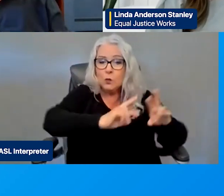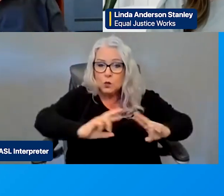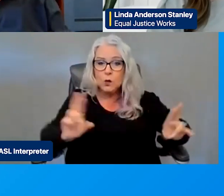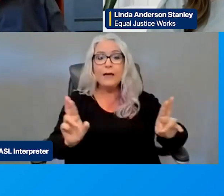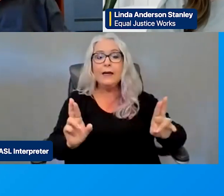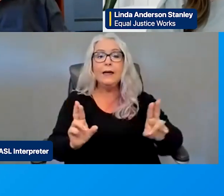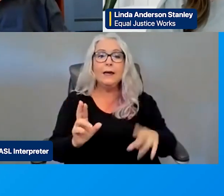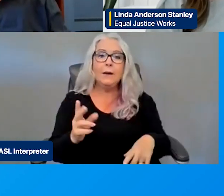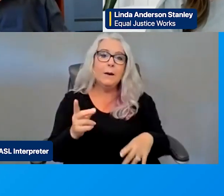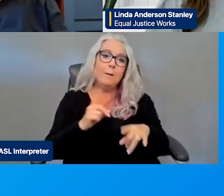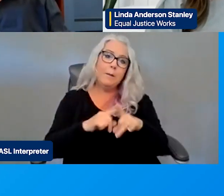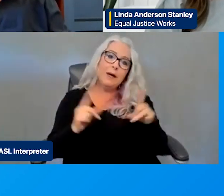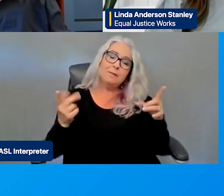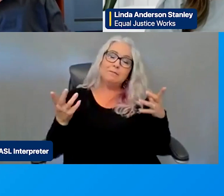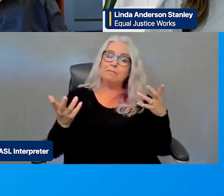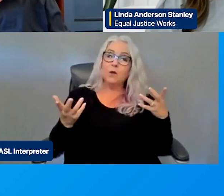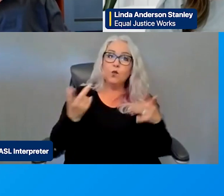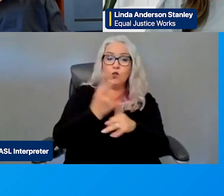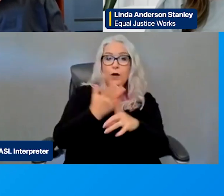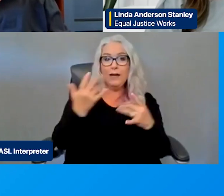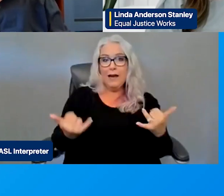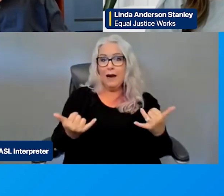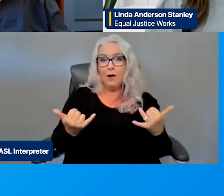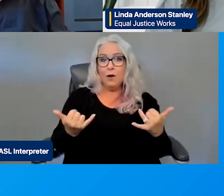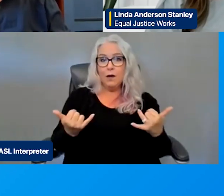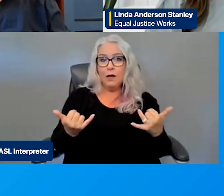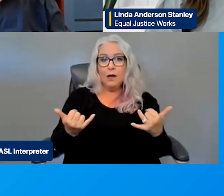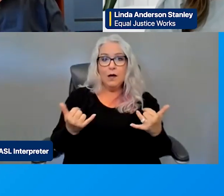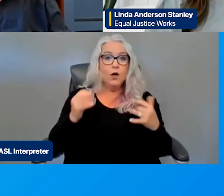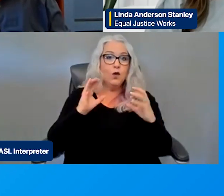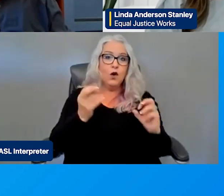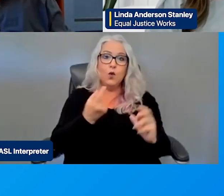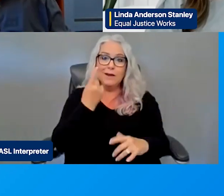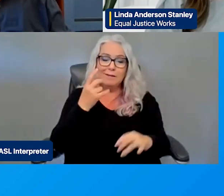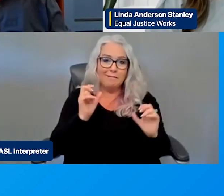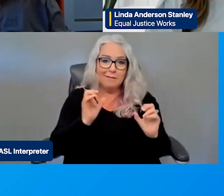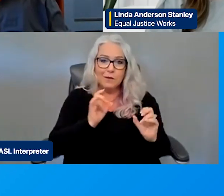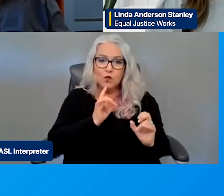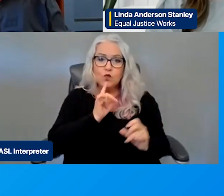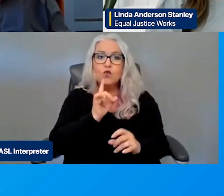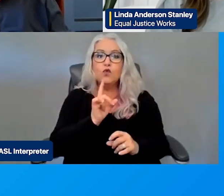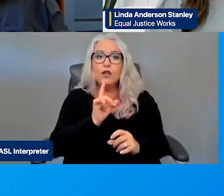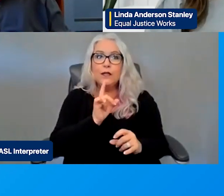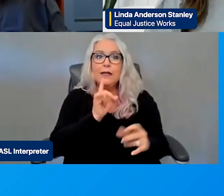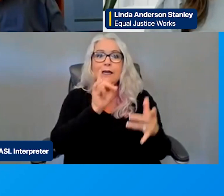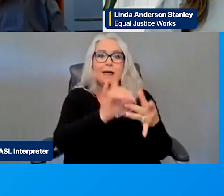we cannot engage in it. Nobody can be engaging in it. Without people with disabilities